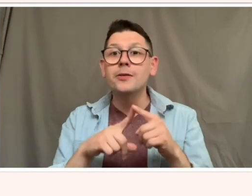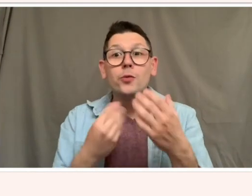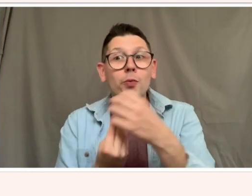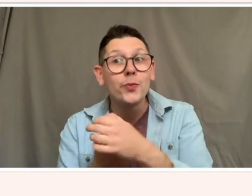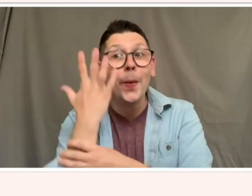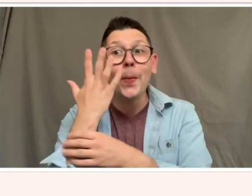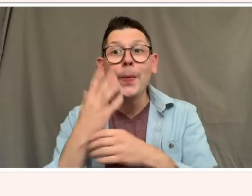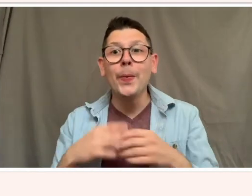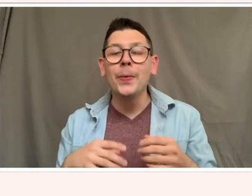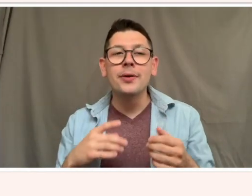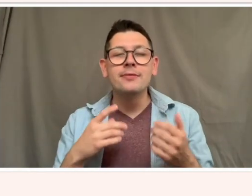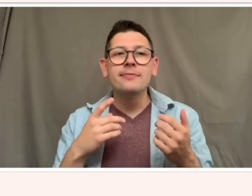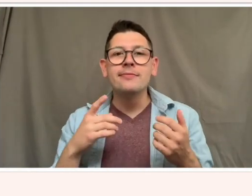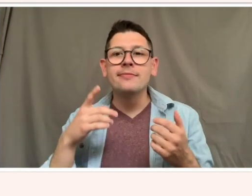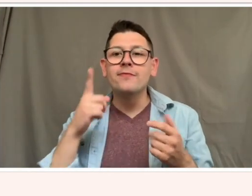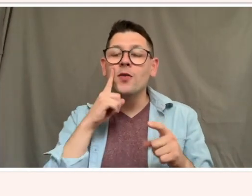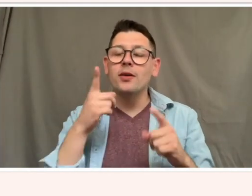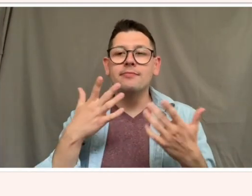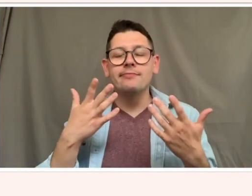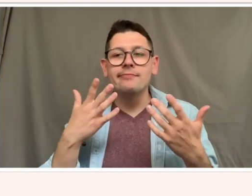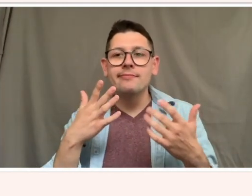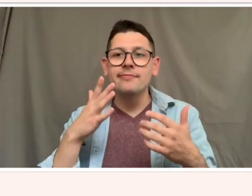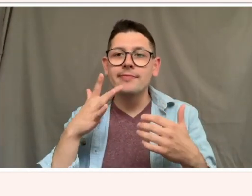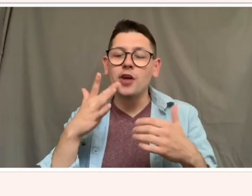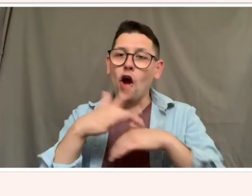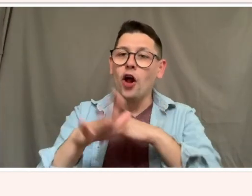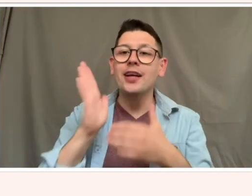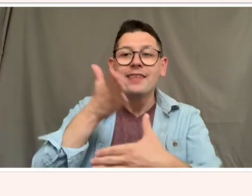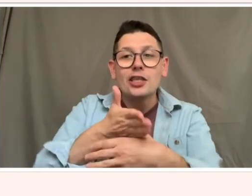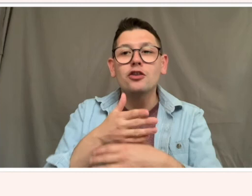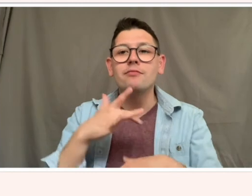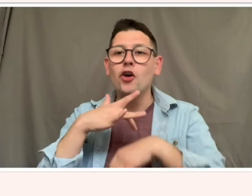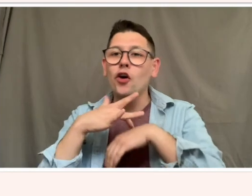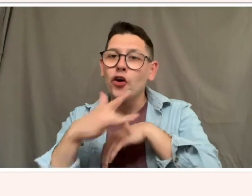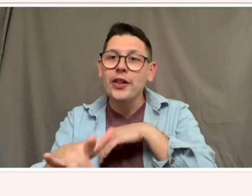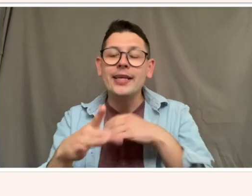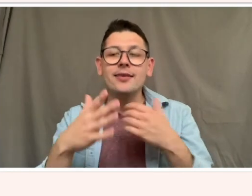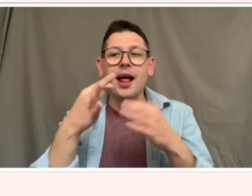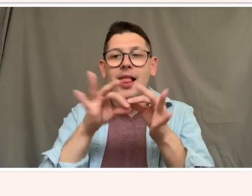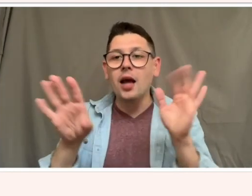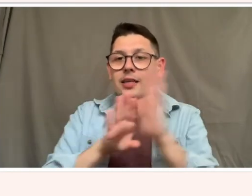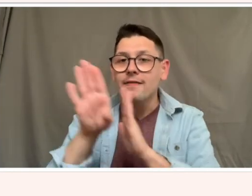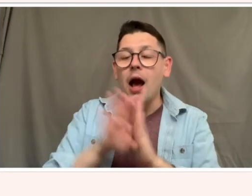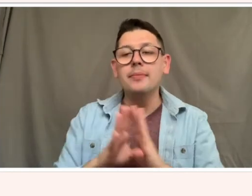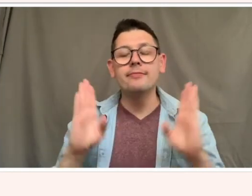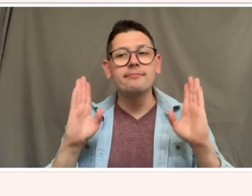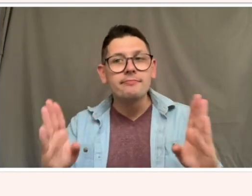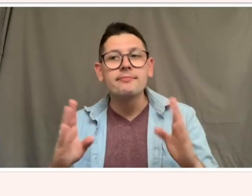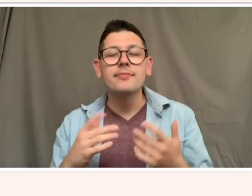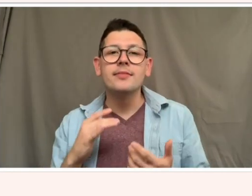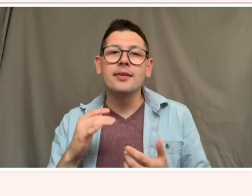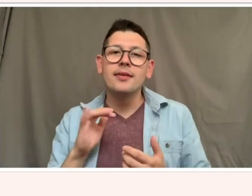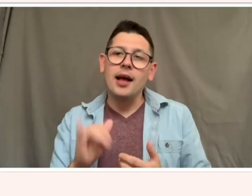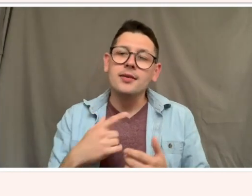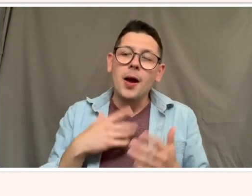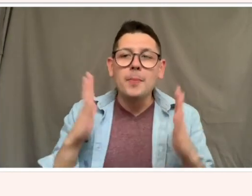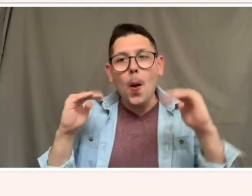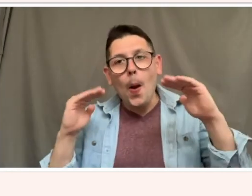I look forward to growing in this experience in the future, especially in early intervention and early language development.